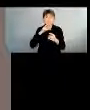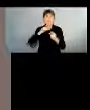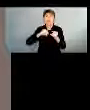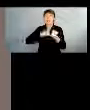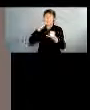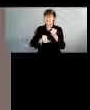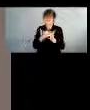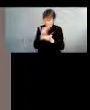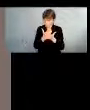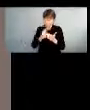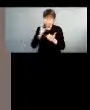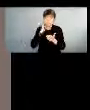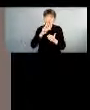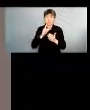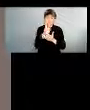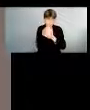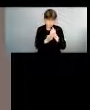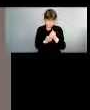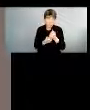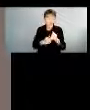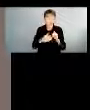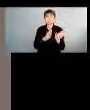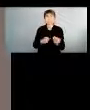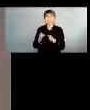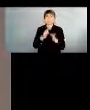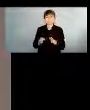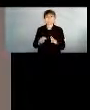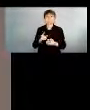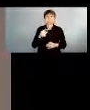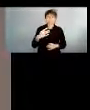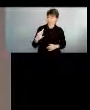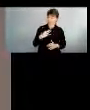the same for both streams. The applicant has a clear understanding of